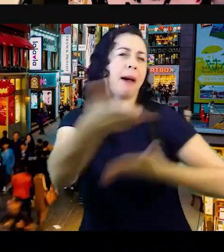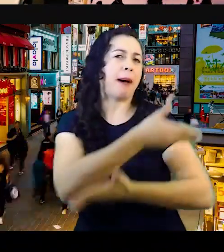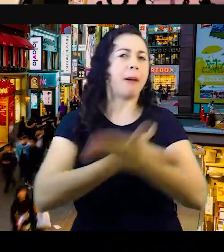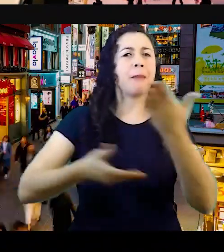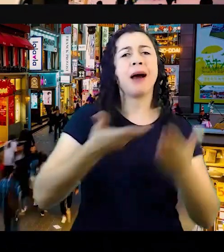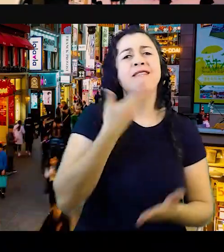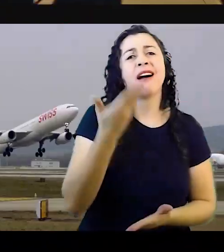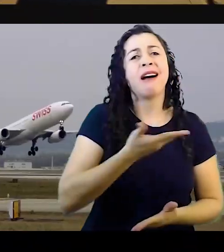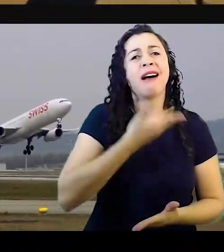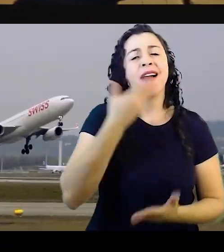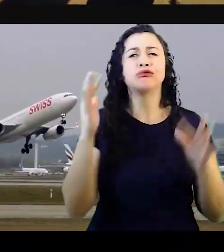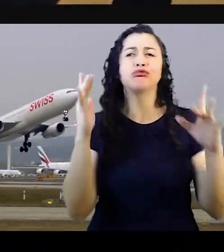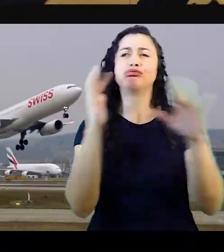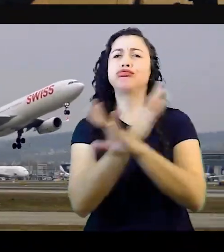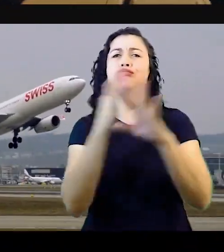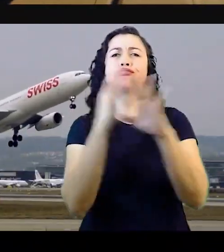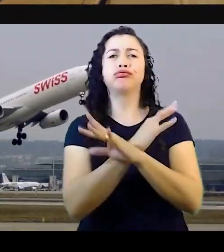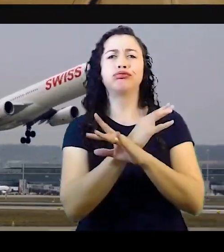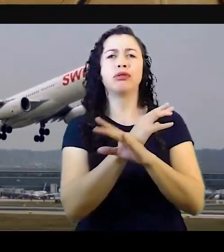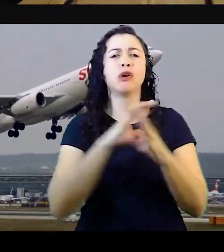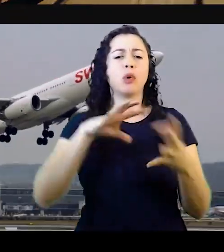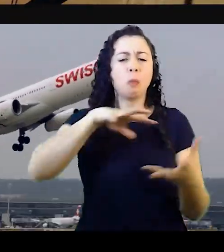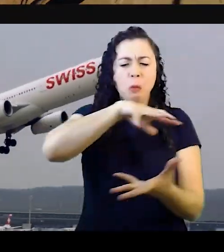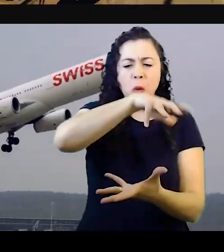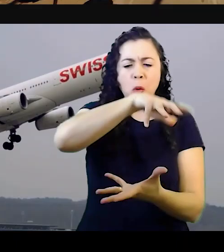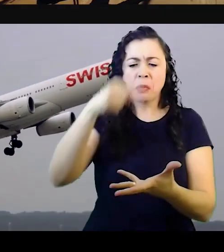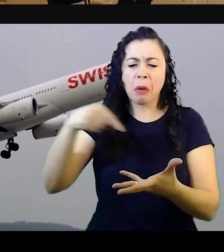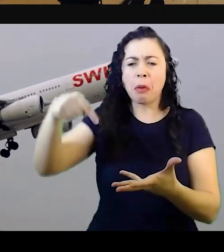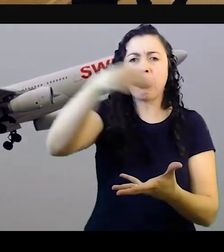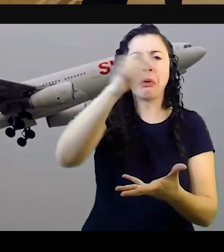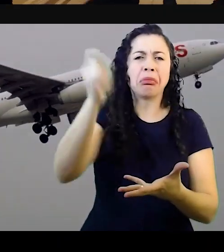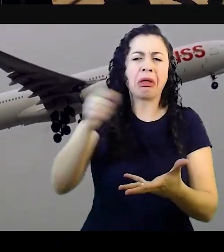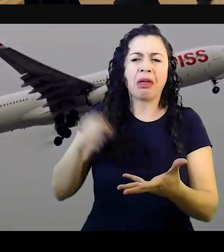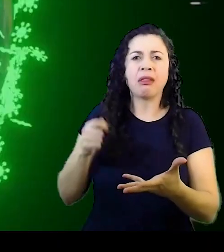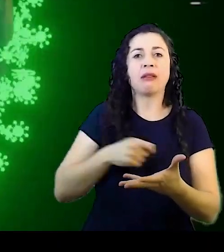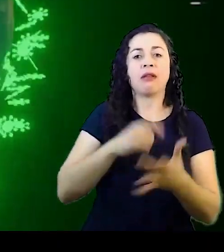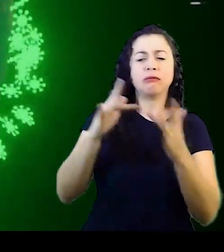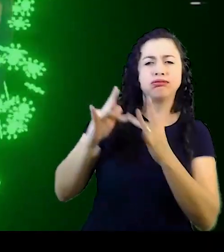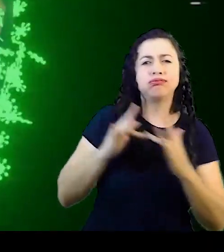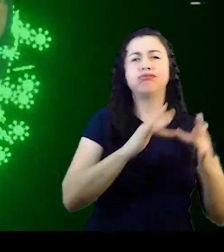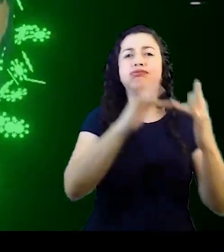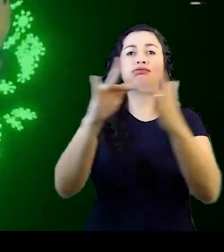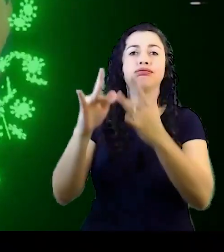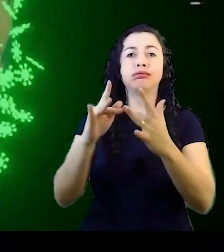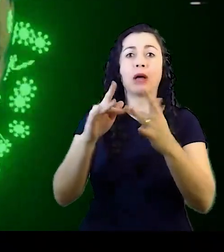so many people in the world at the same time. It has never been so easy for new viruses to spread.